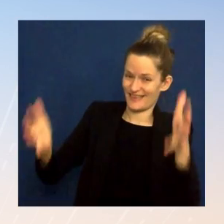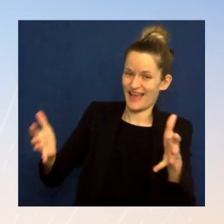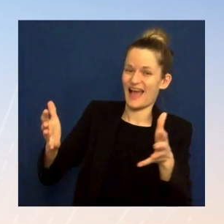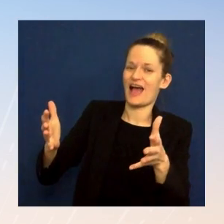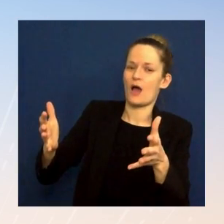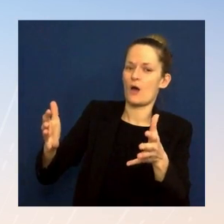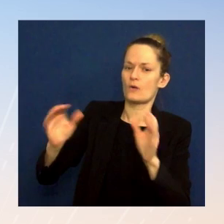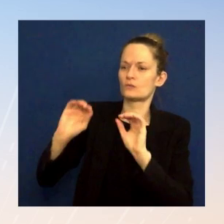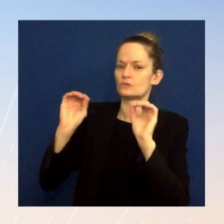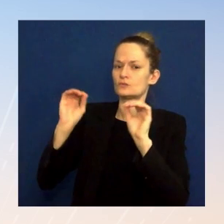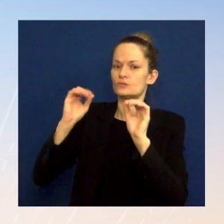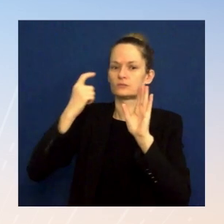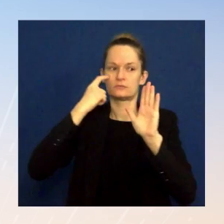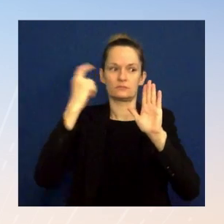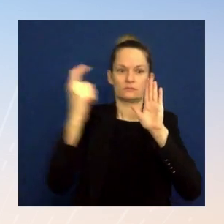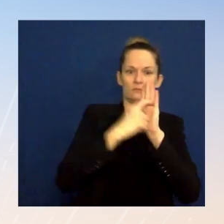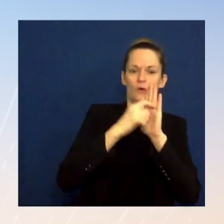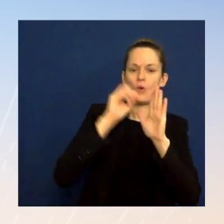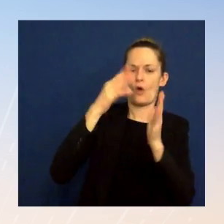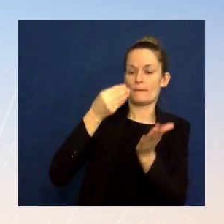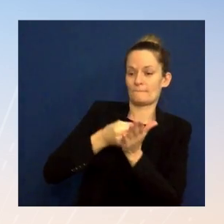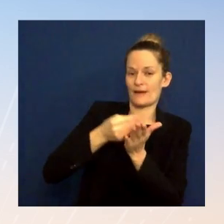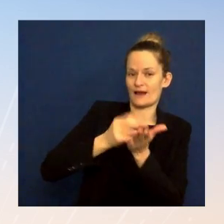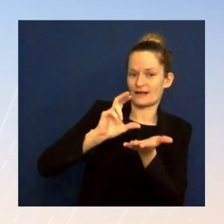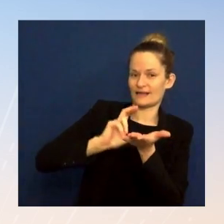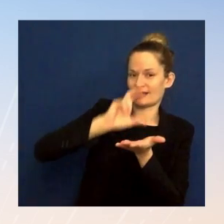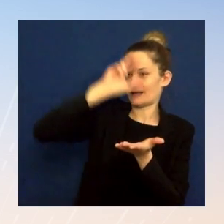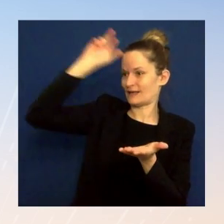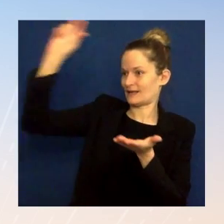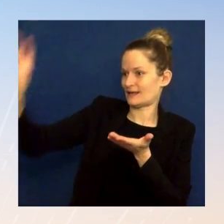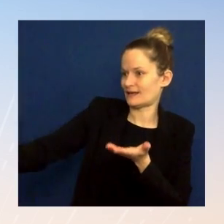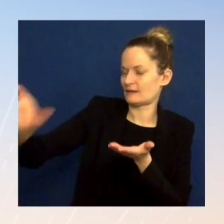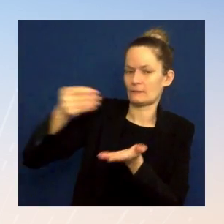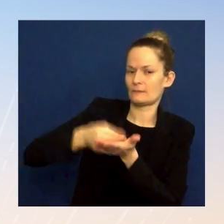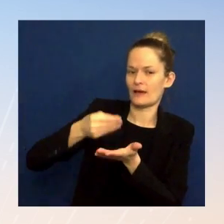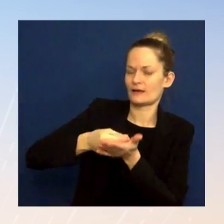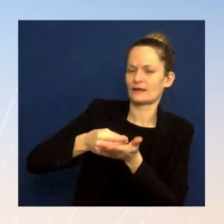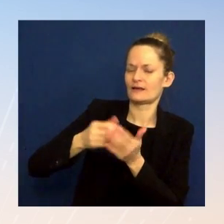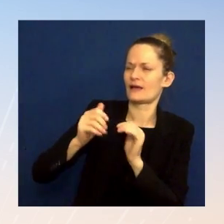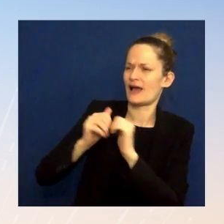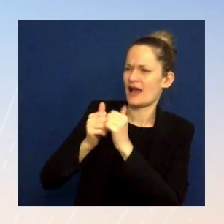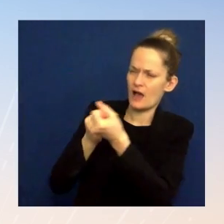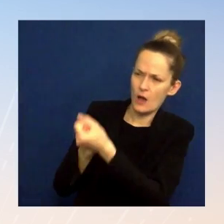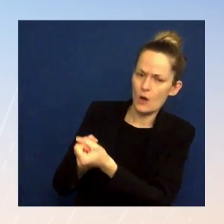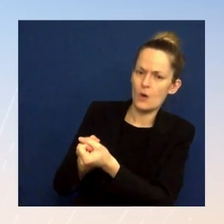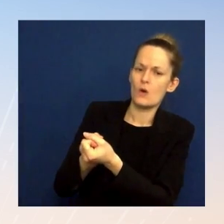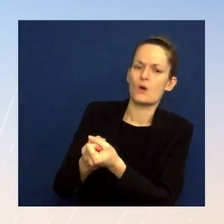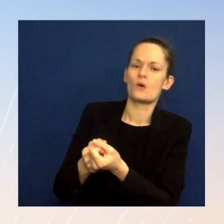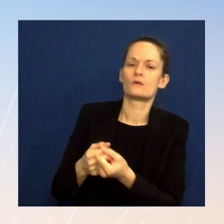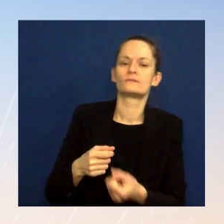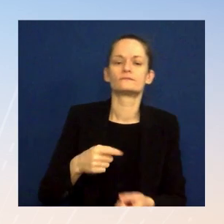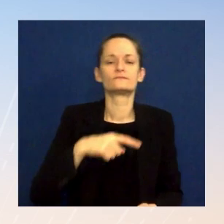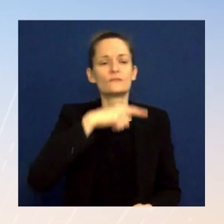at its core, through the government. I think the characterization on Russia and China -- I would take a little bit of issue with that.